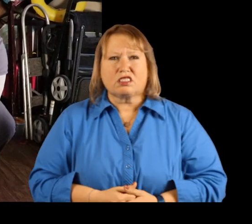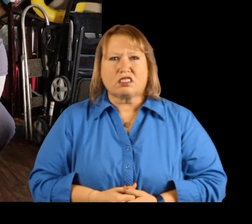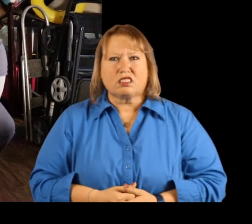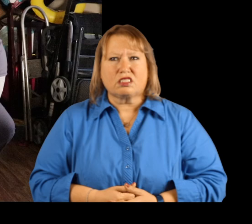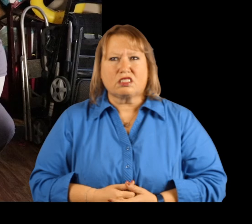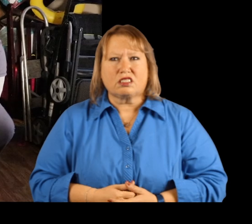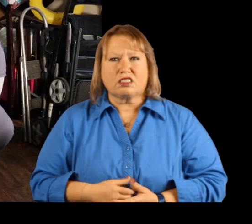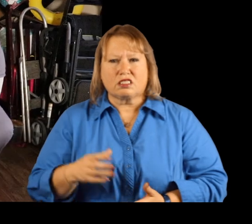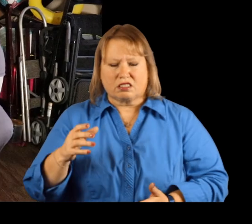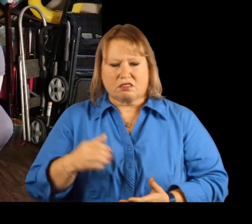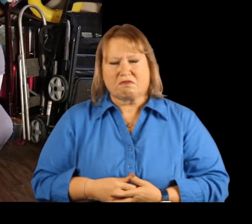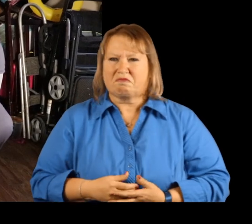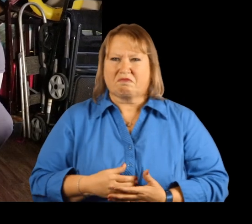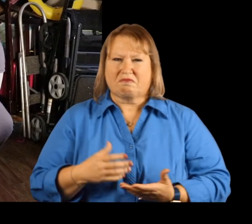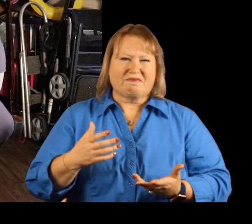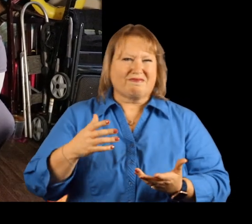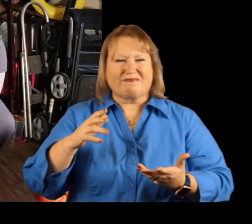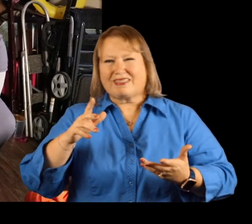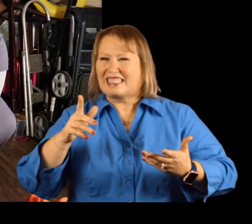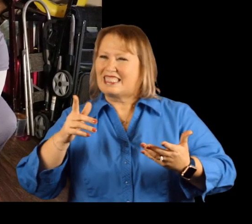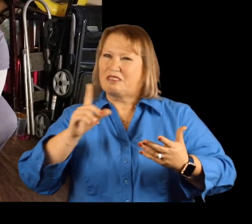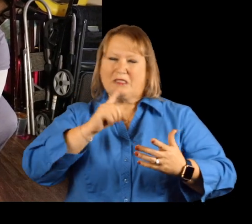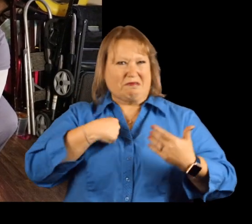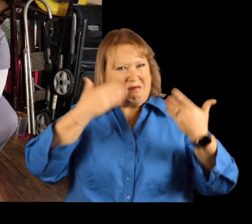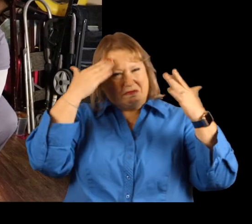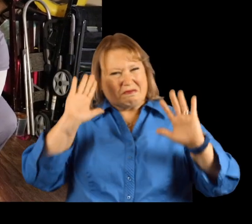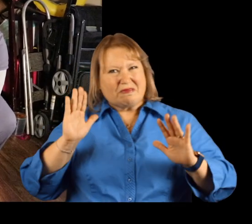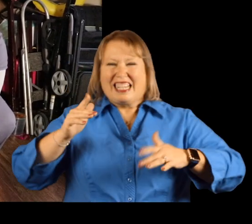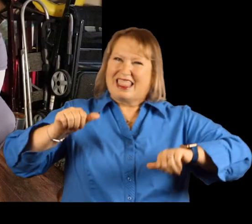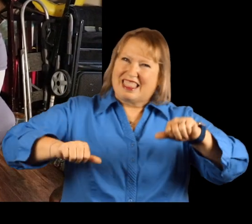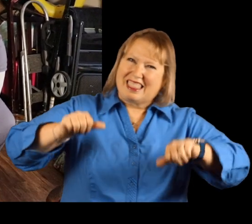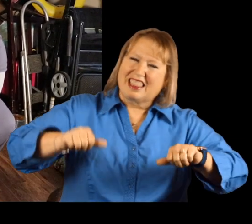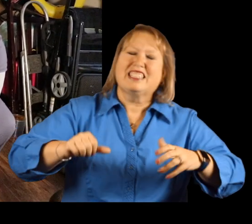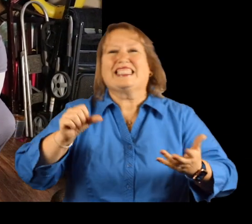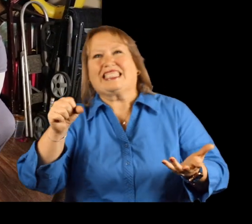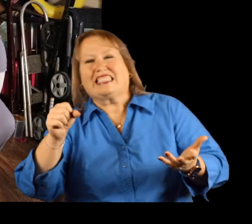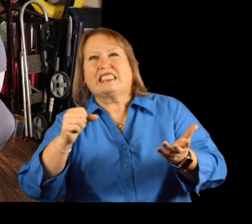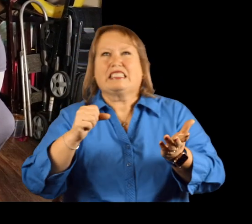Friendly or unfriendly? Does he get a little nervous if you get a little bit more firm with him?